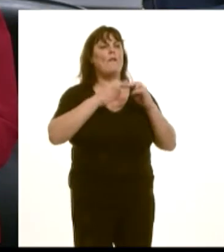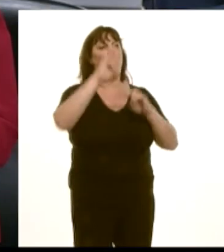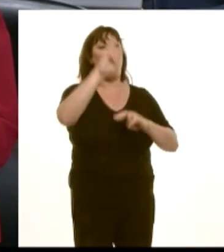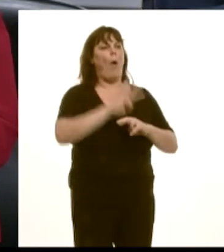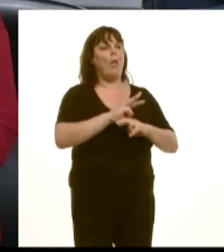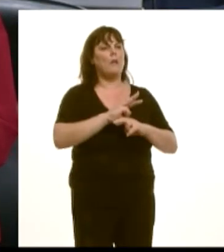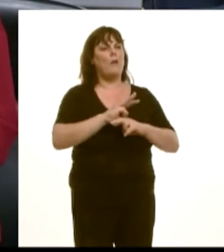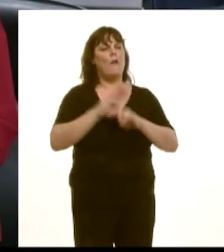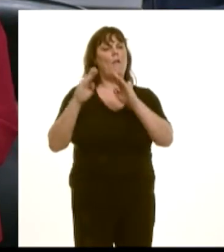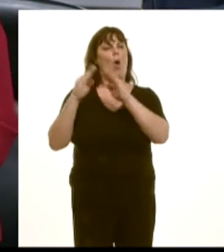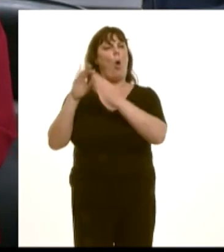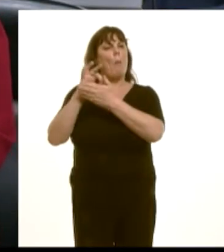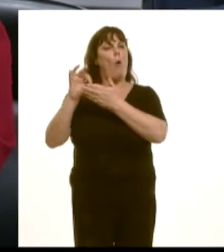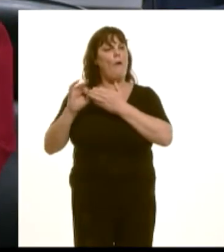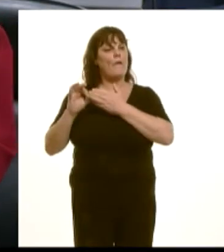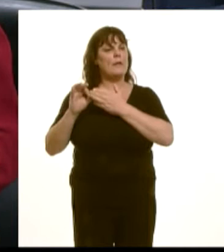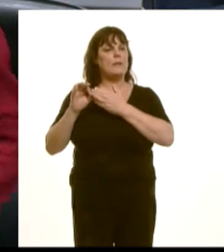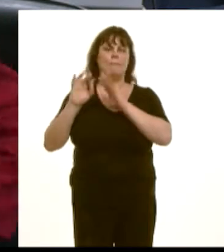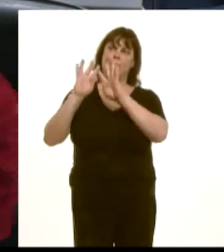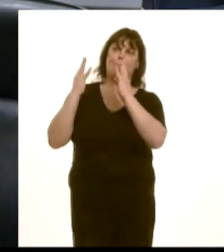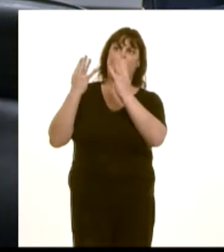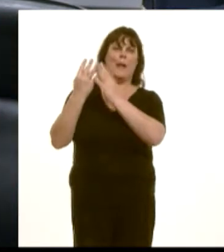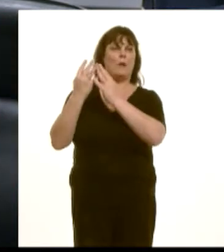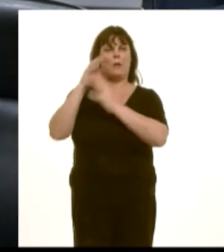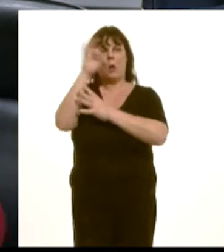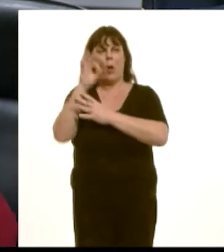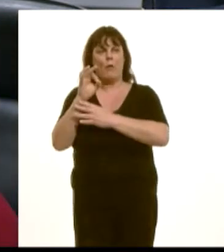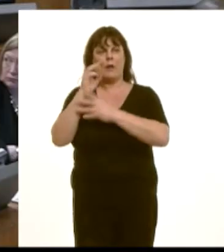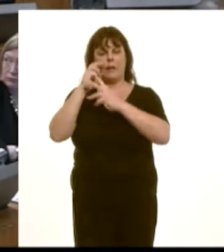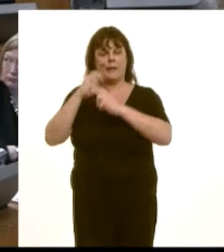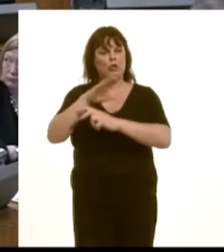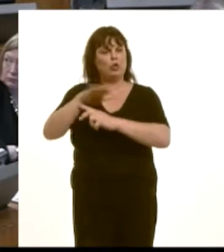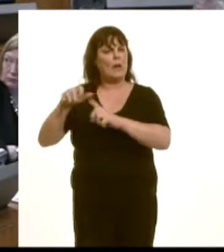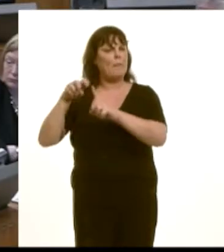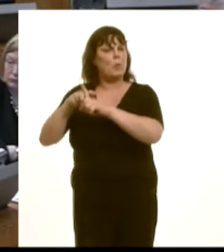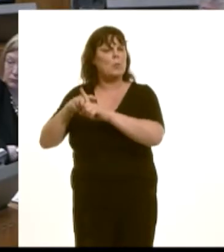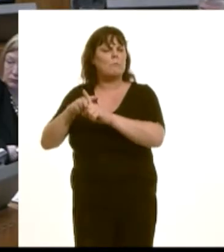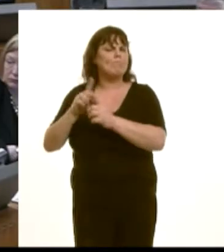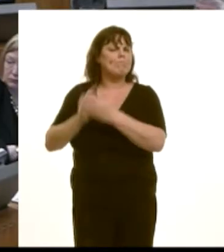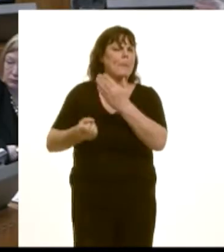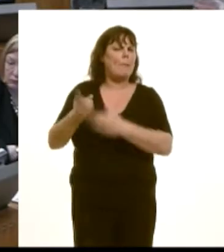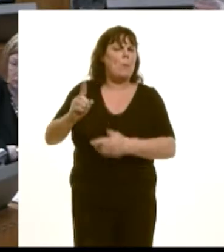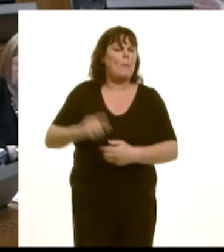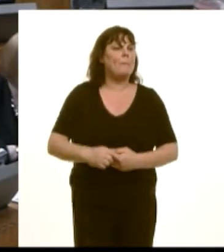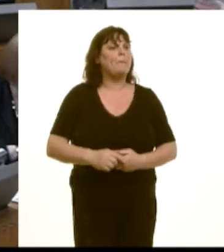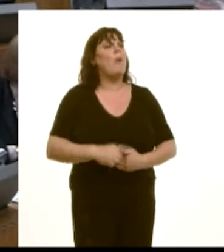panel inquiry into child sexual abuse? OAQ(4)1975(FM) Carwyn Jones: We think that there should be a voice for Wales. I know that the Minister raised this matter with Baroness Randerson